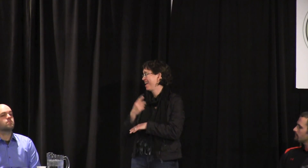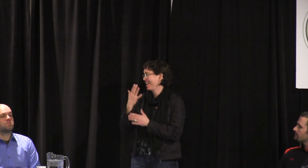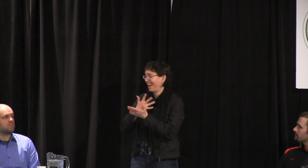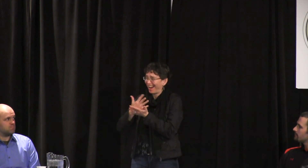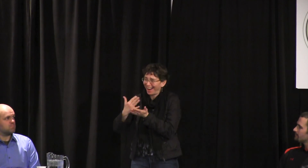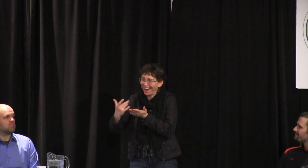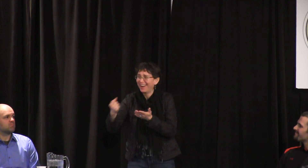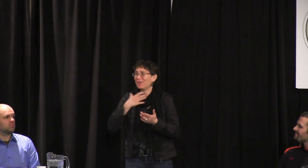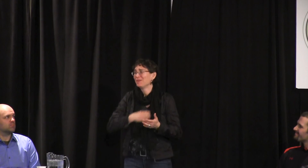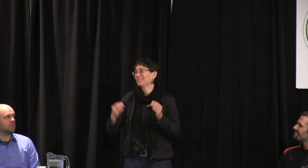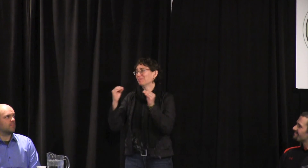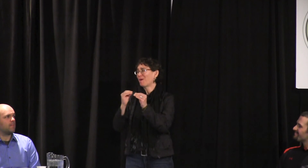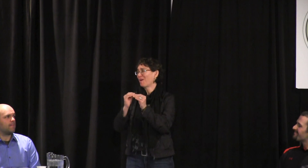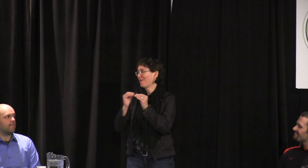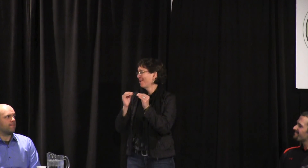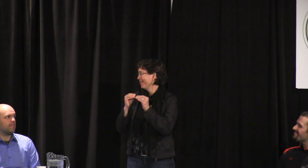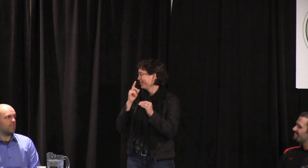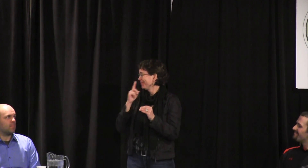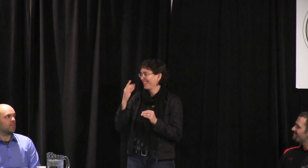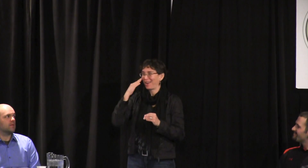so anyway, I thank you so much for today. We've run out of time.